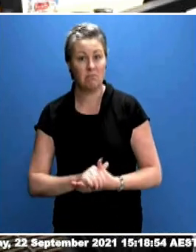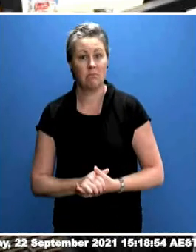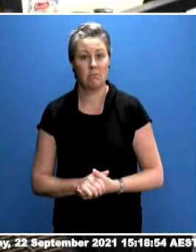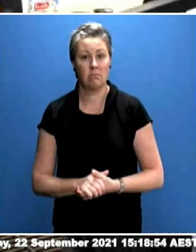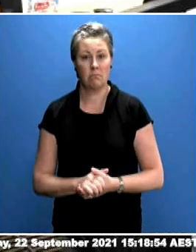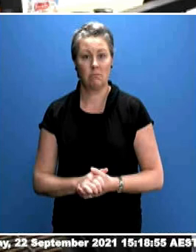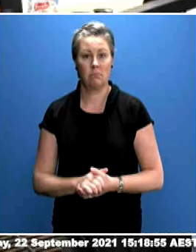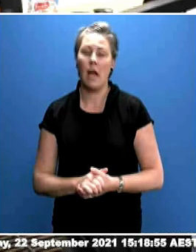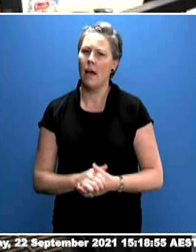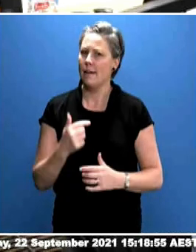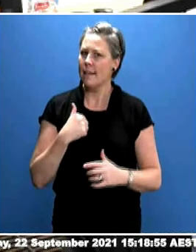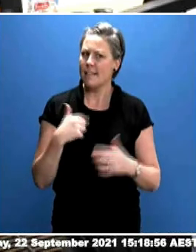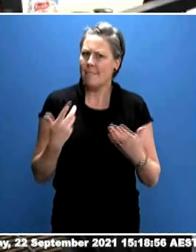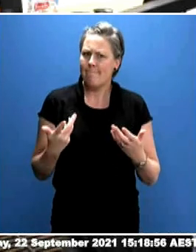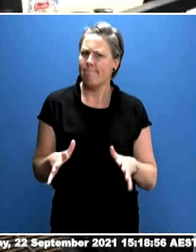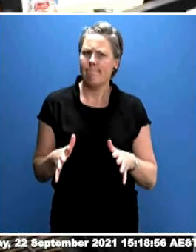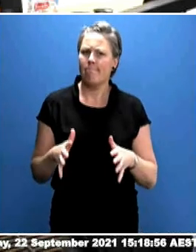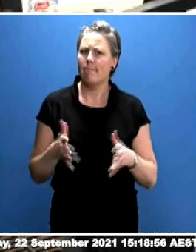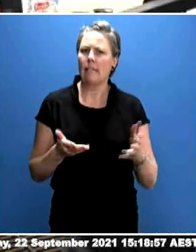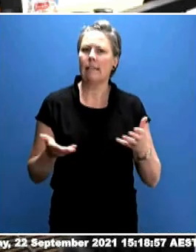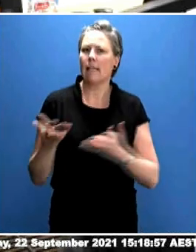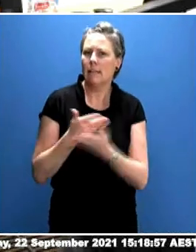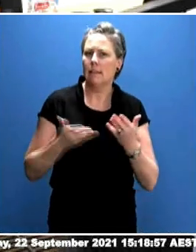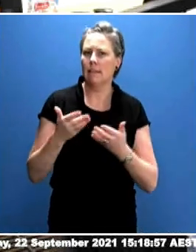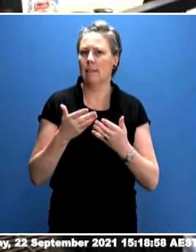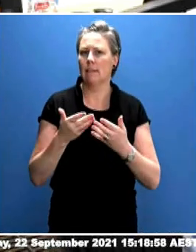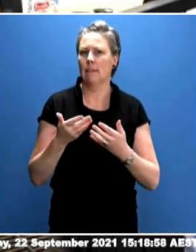We haven't discussed building another Centre or having